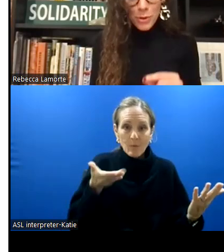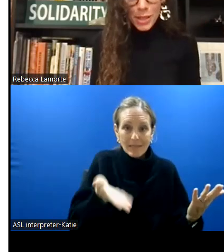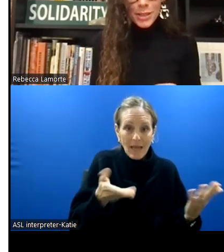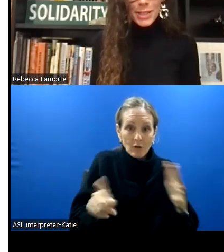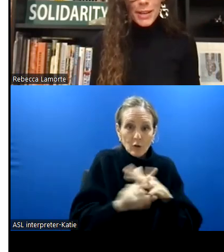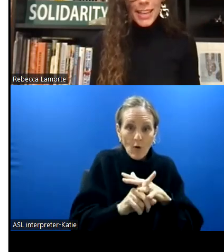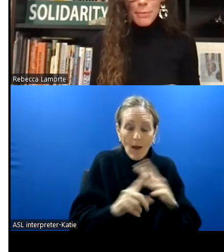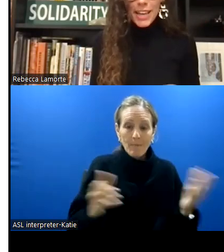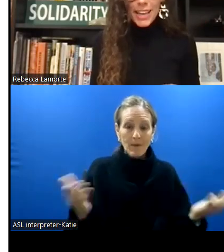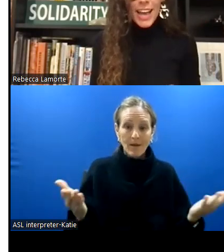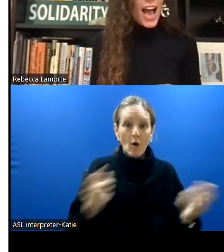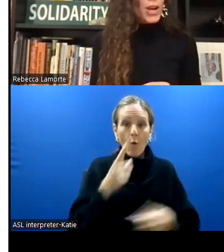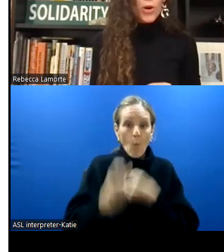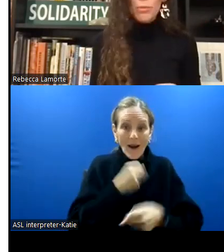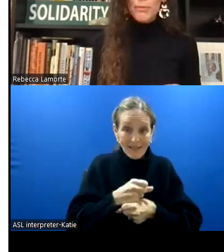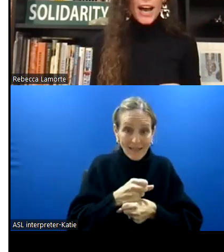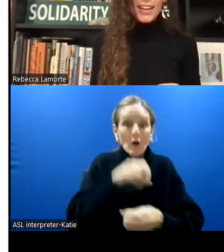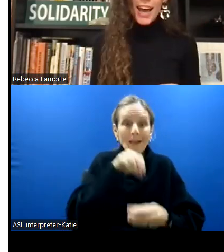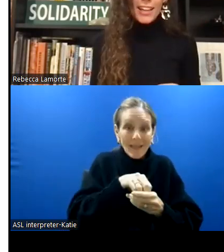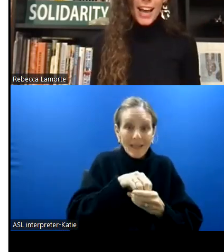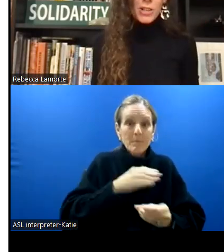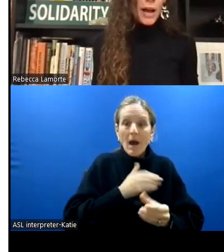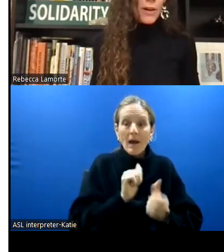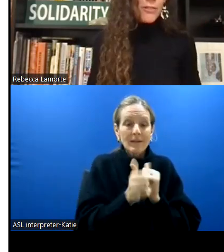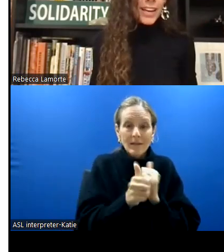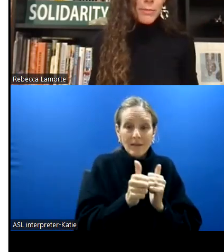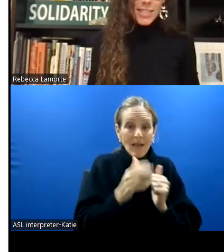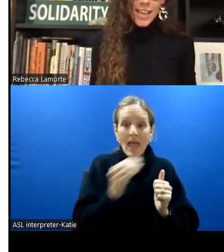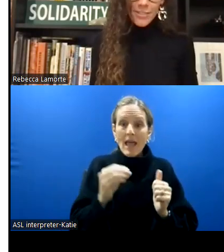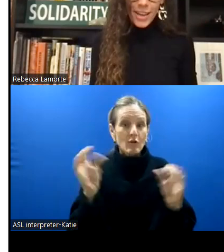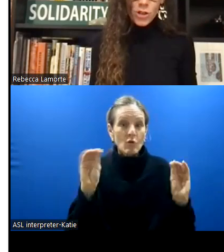over a year into my campaign, and nobody batted an eyelash about inviting me to that event